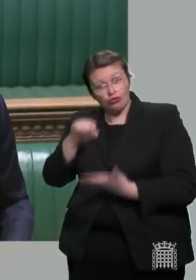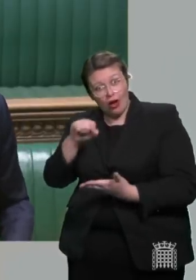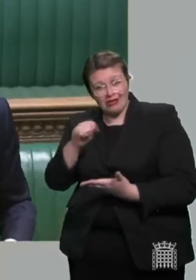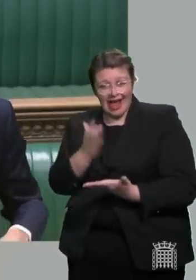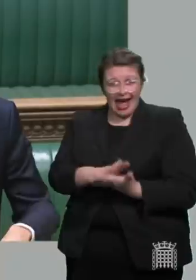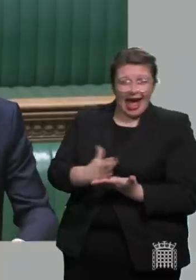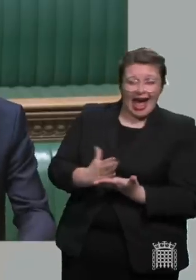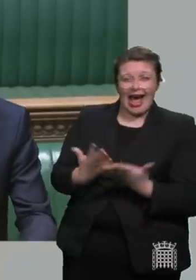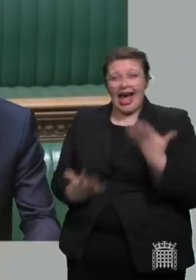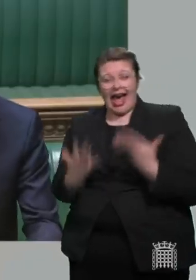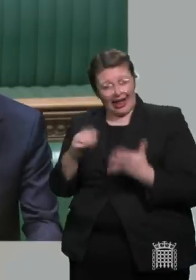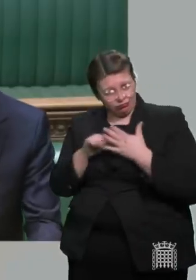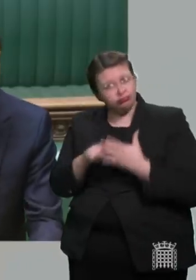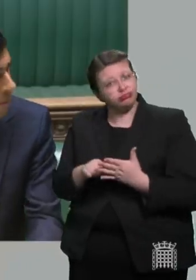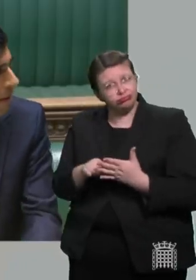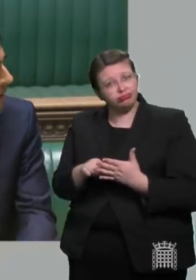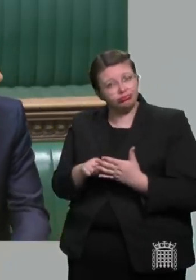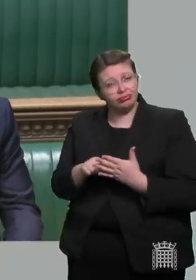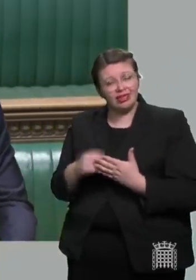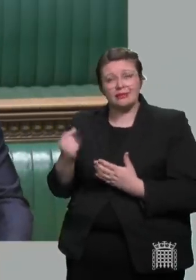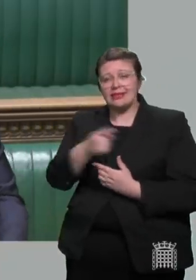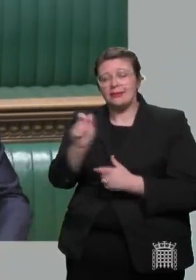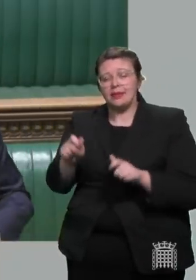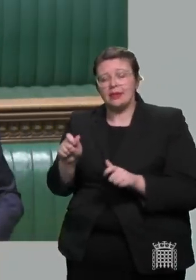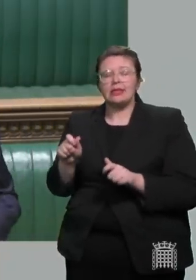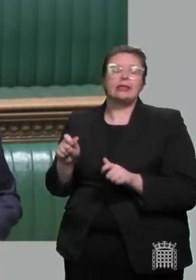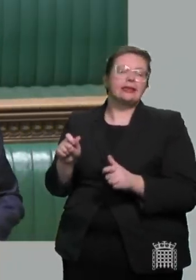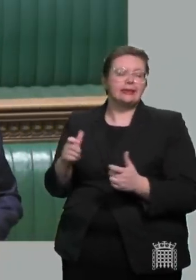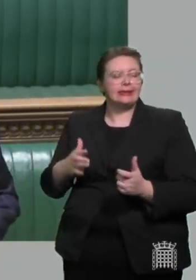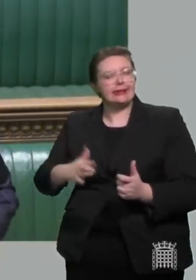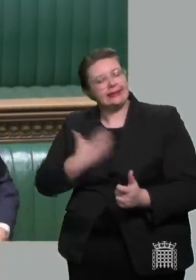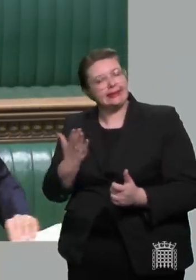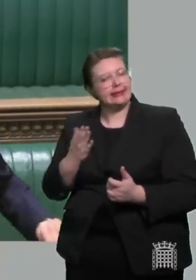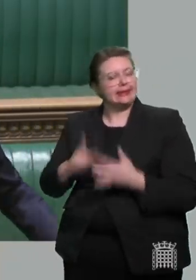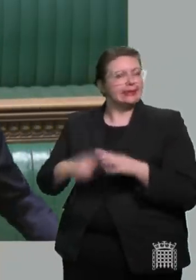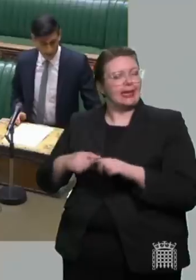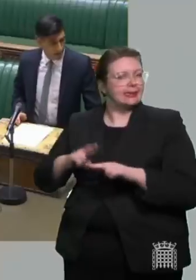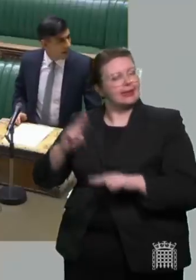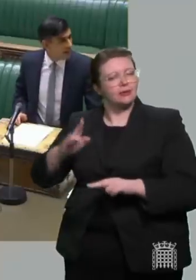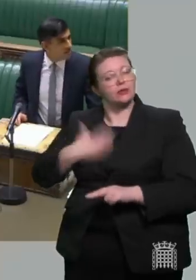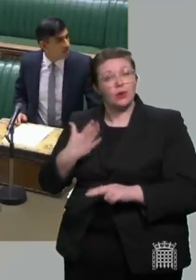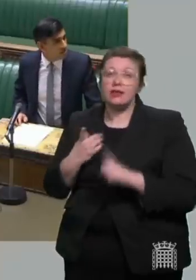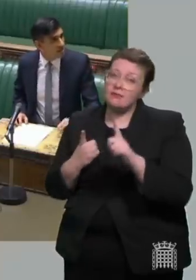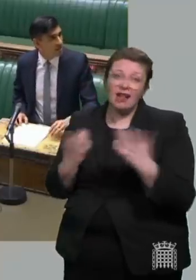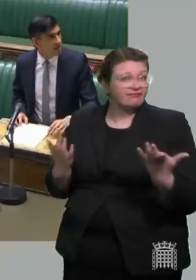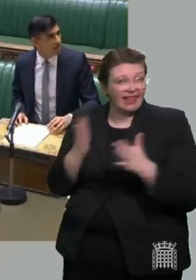I recognise that they might not be popular, but they are honest. And let us consider